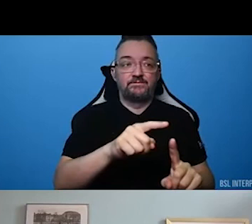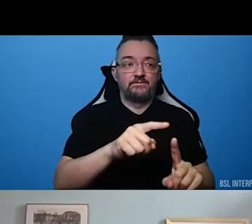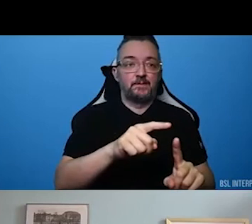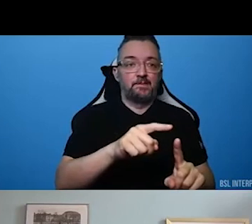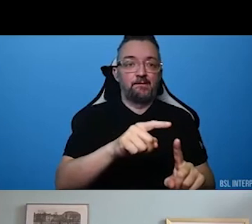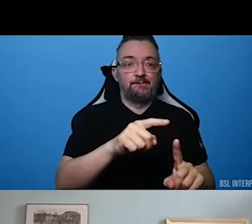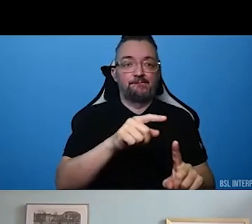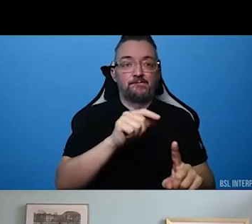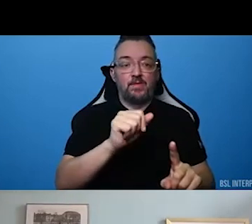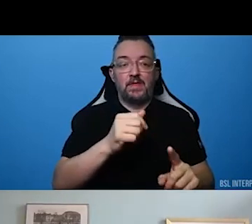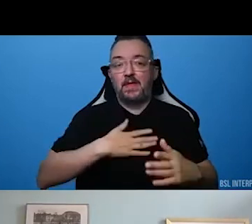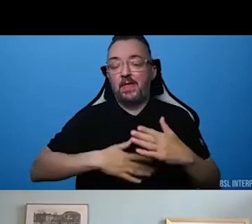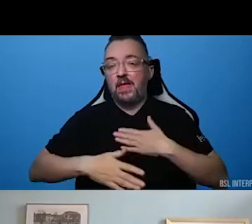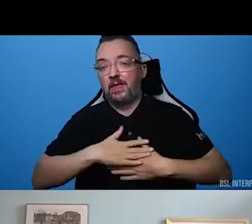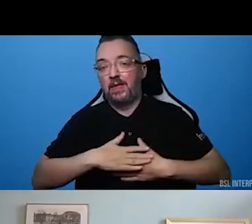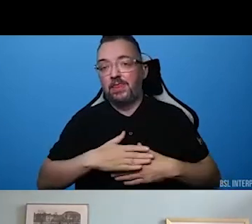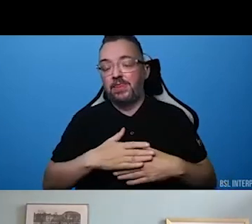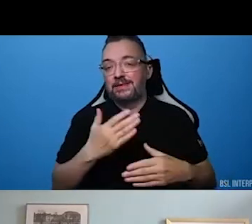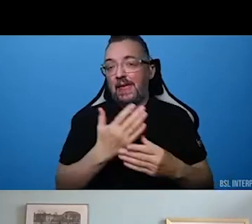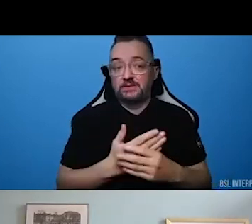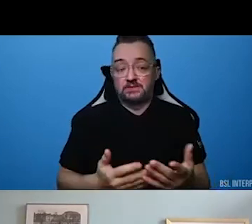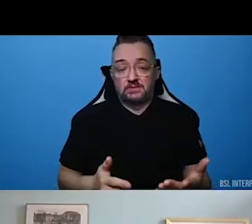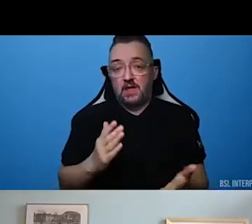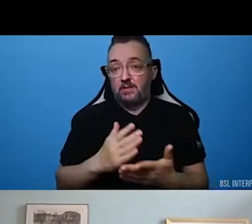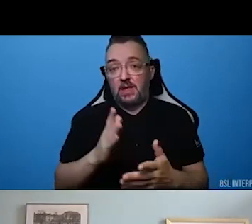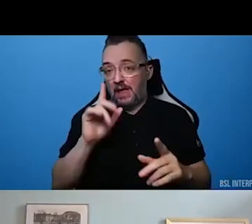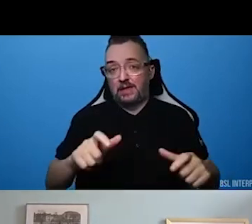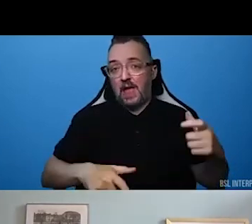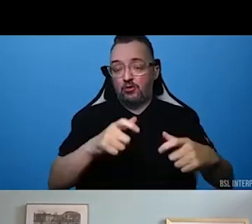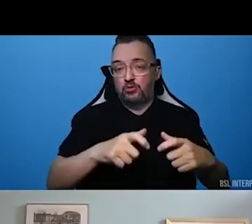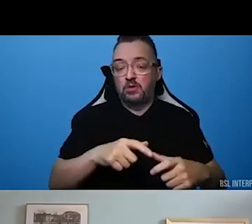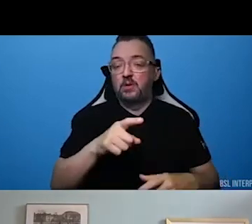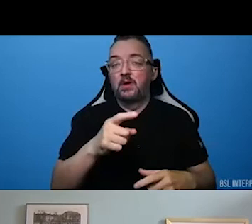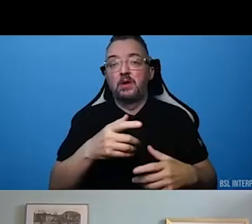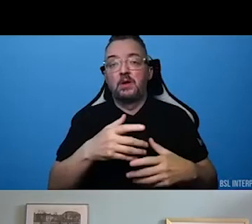is very hard to argue against. And the larger question there about reparations